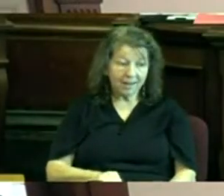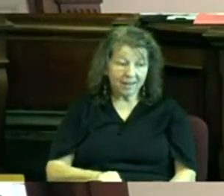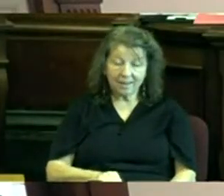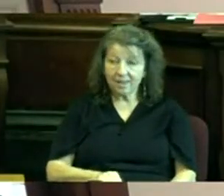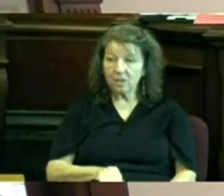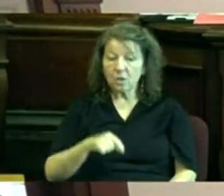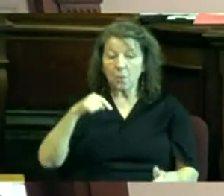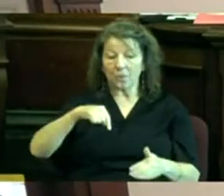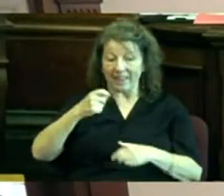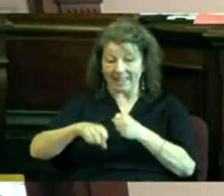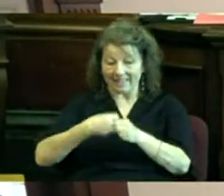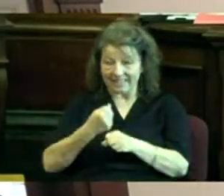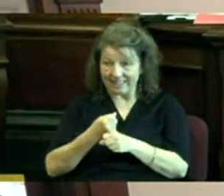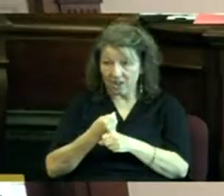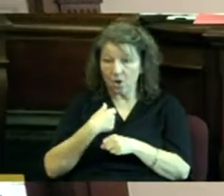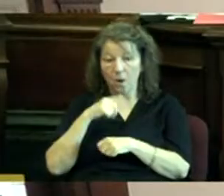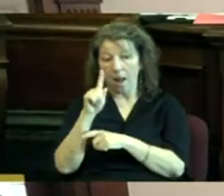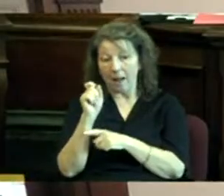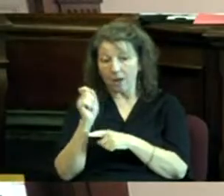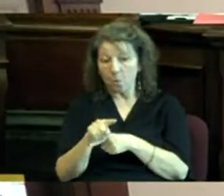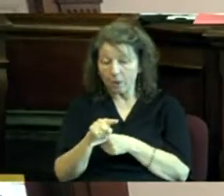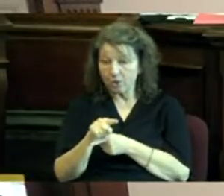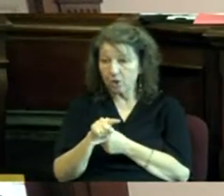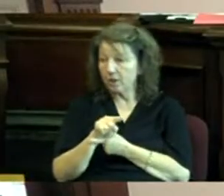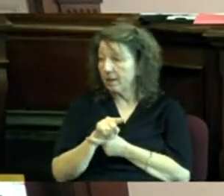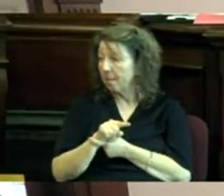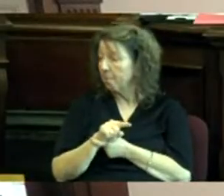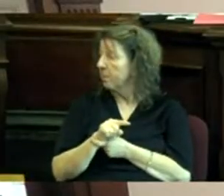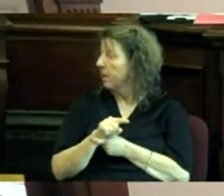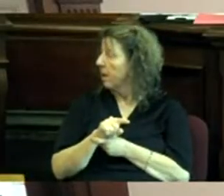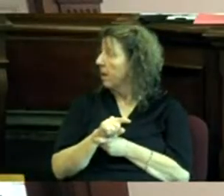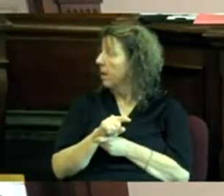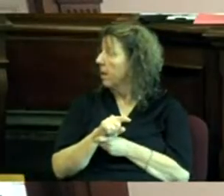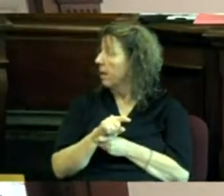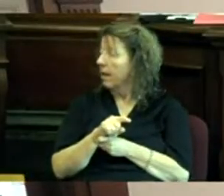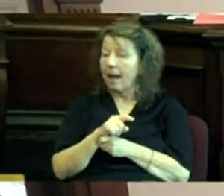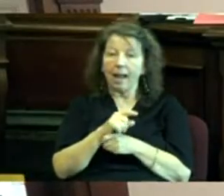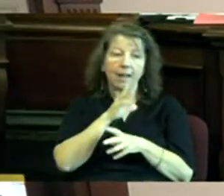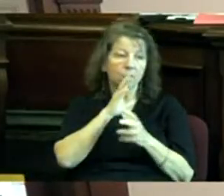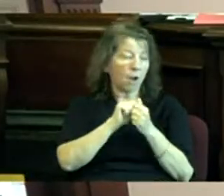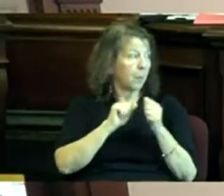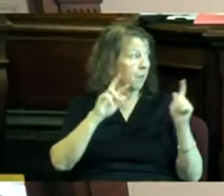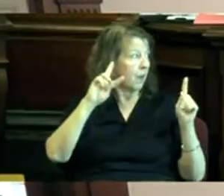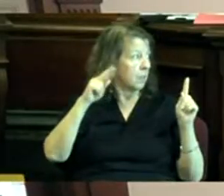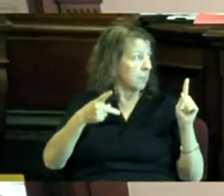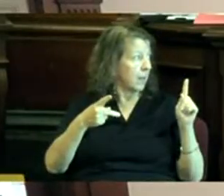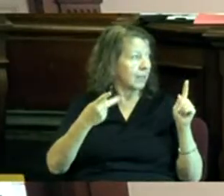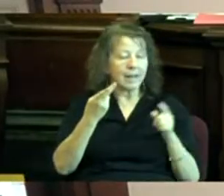was just not the case. And so